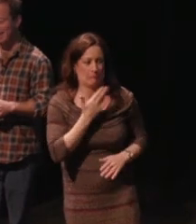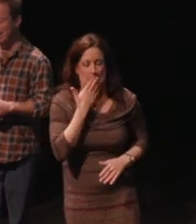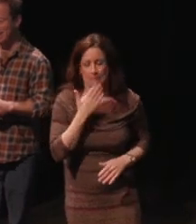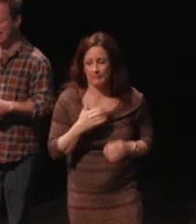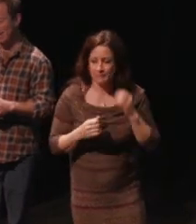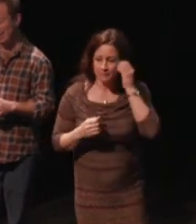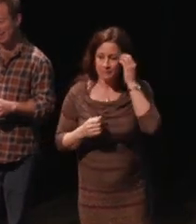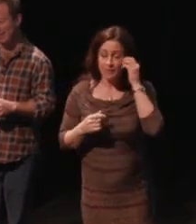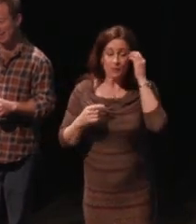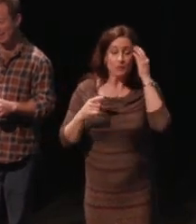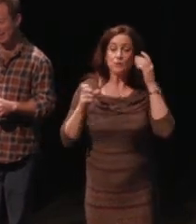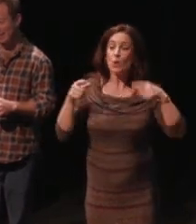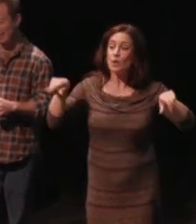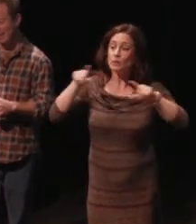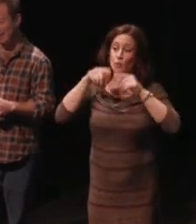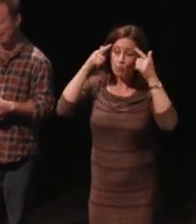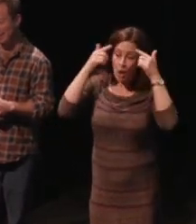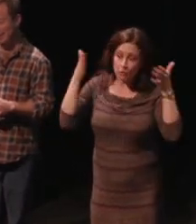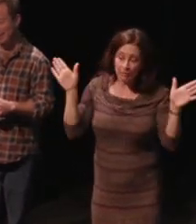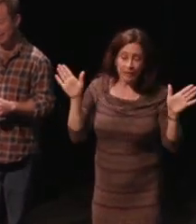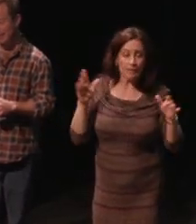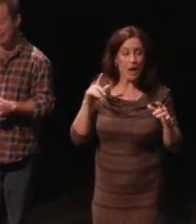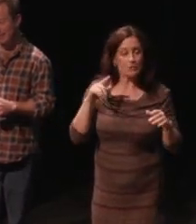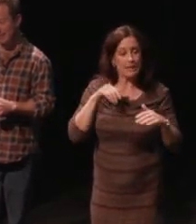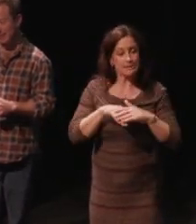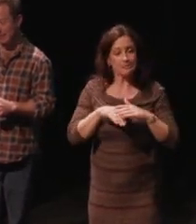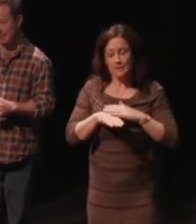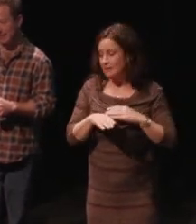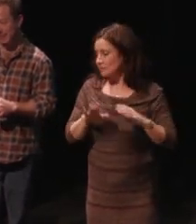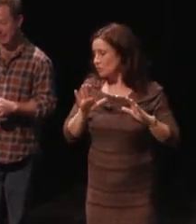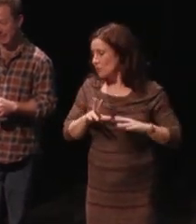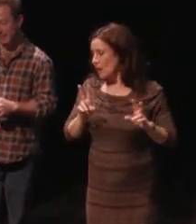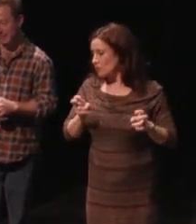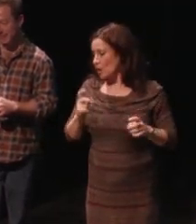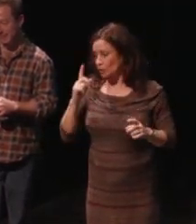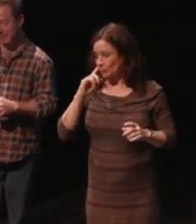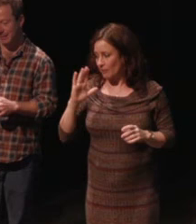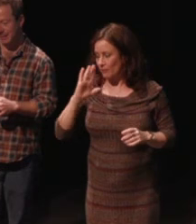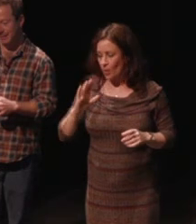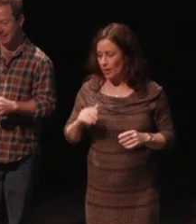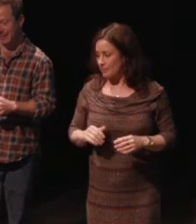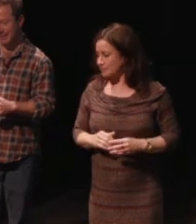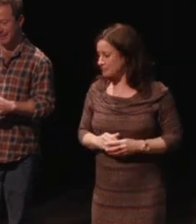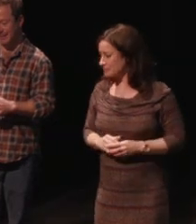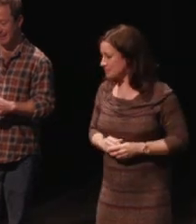Broaden your thinking about accessibility, a great quote by Emilia, I'm sure you've heard it before.